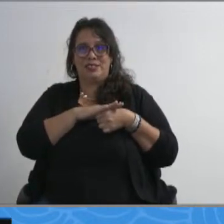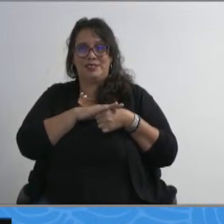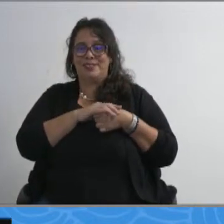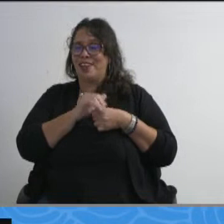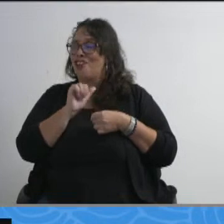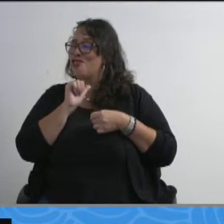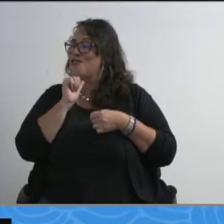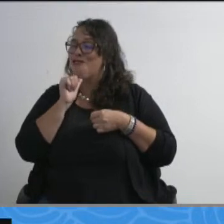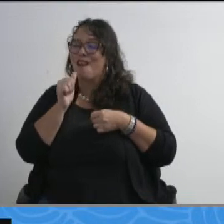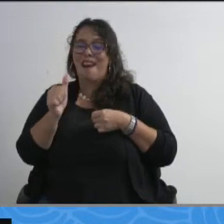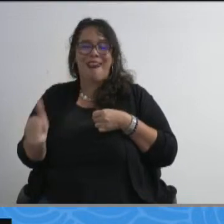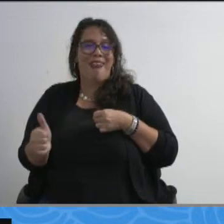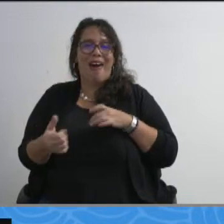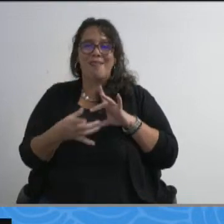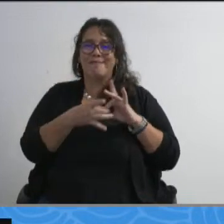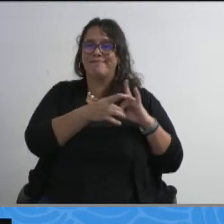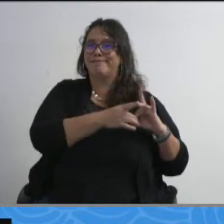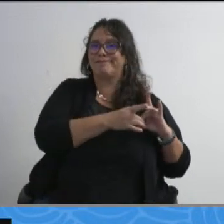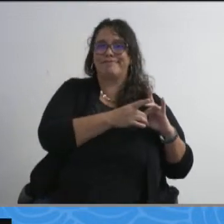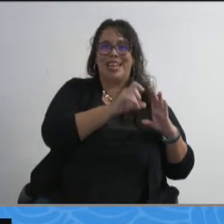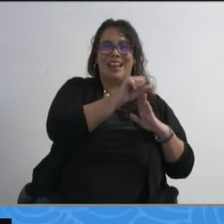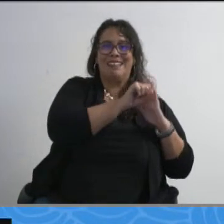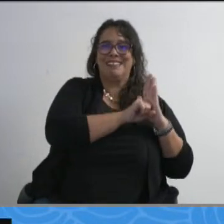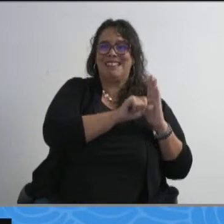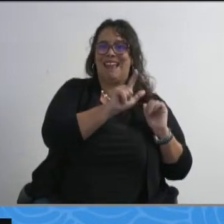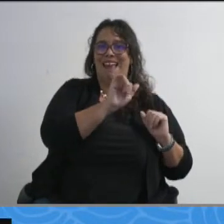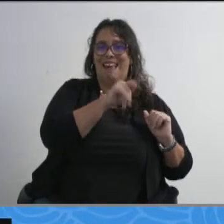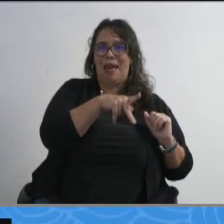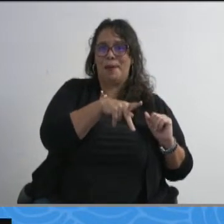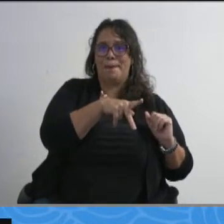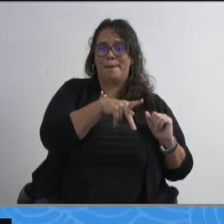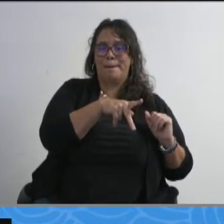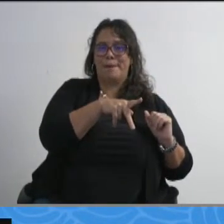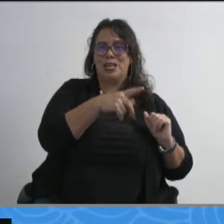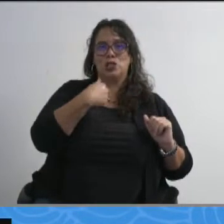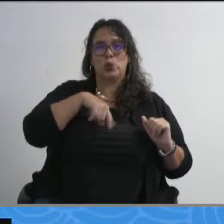of the state LCAP, so we have to add to the federal addendum.